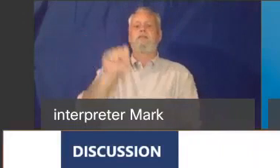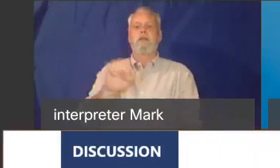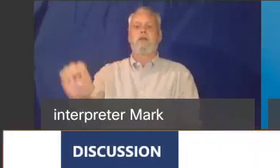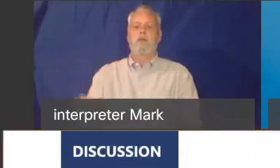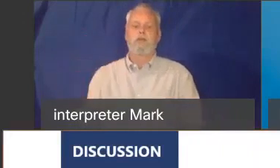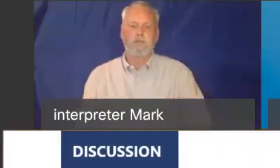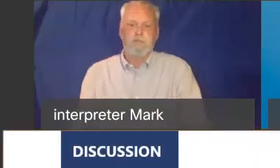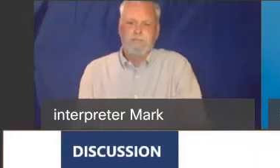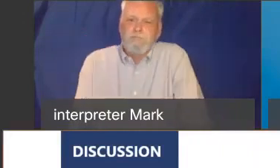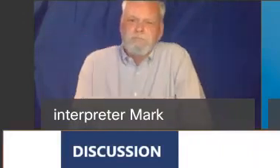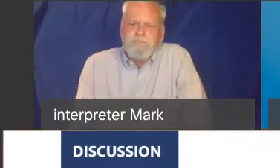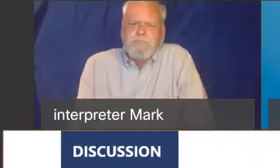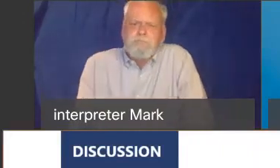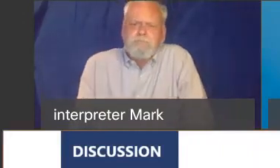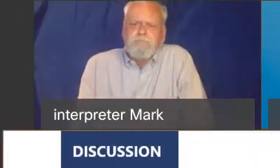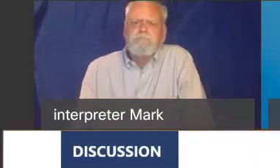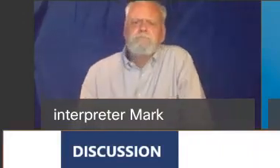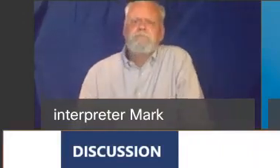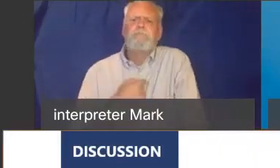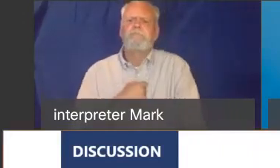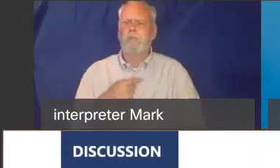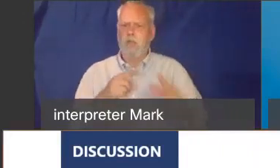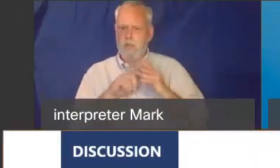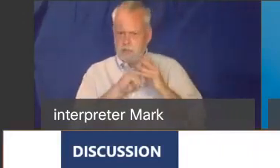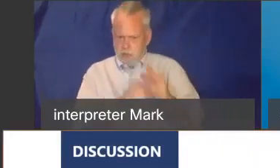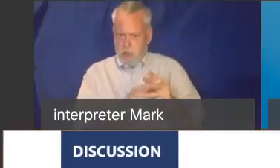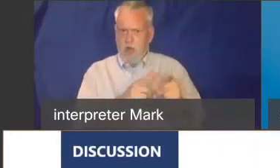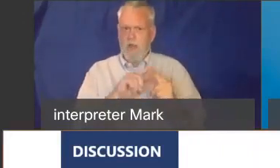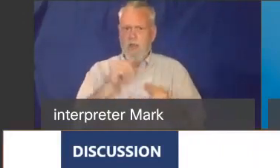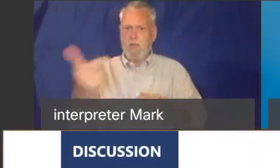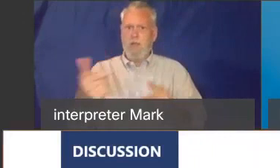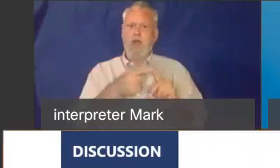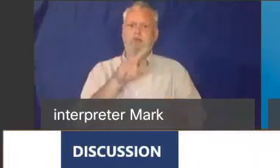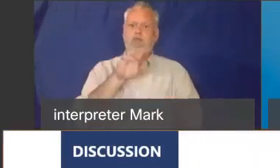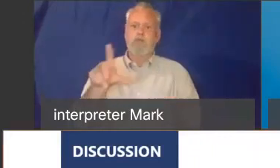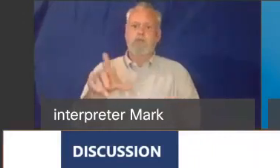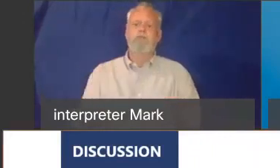So, I'm going to start that I'm going to probably pass it to will because that's kind of that's where.